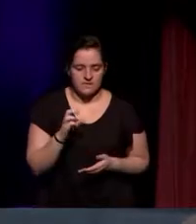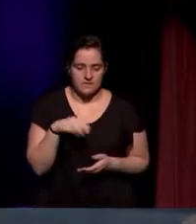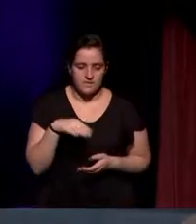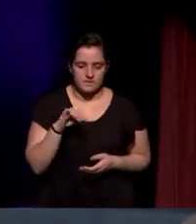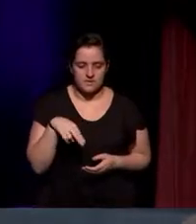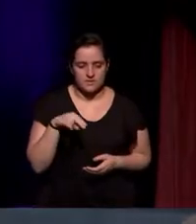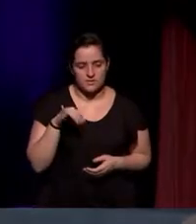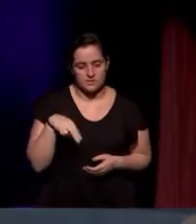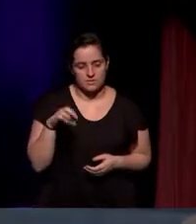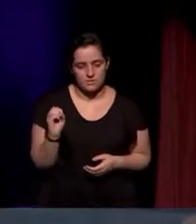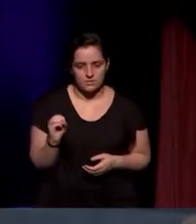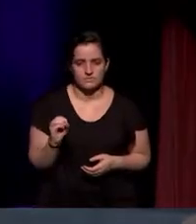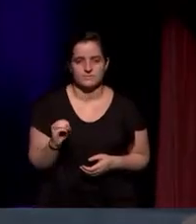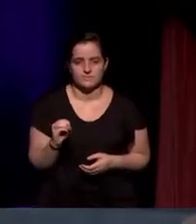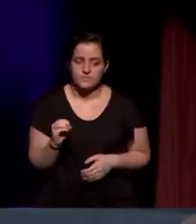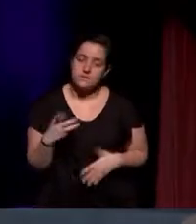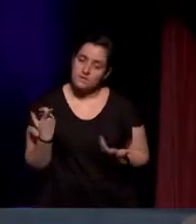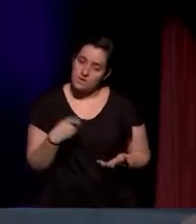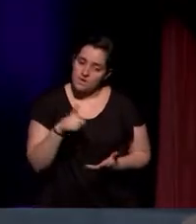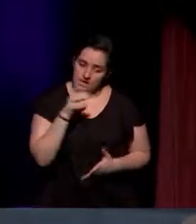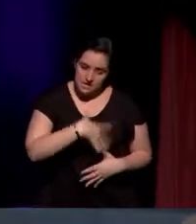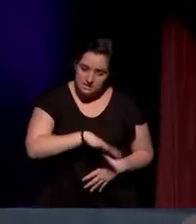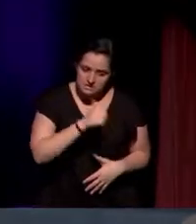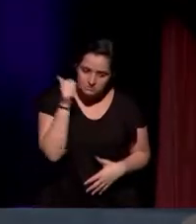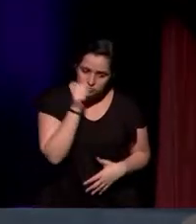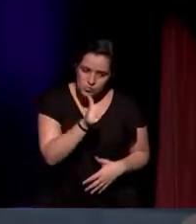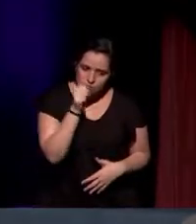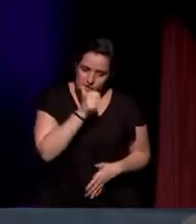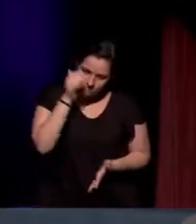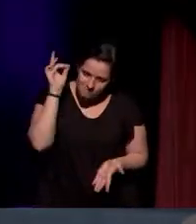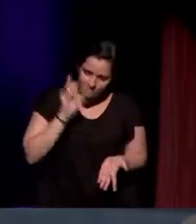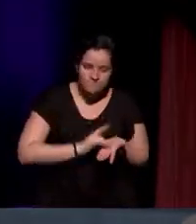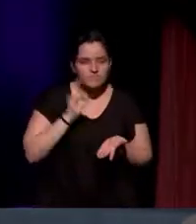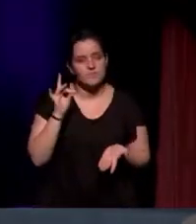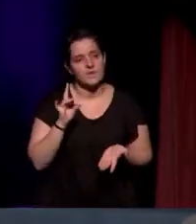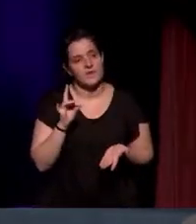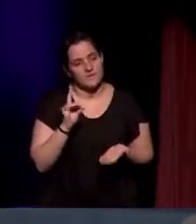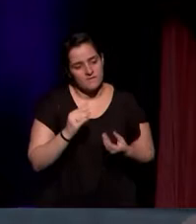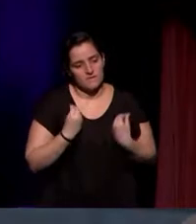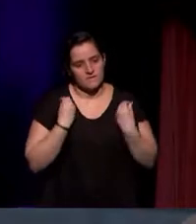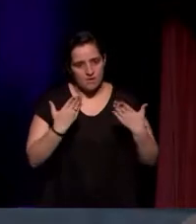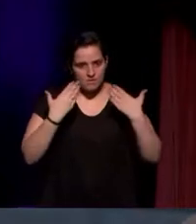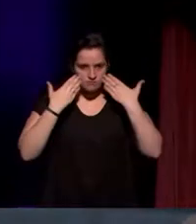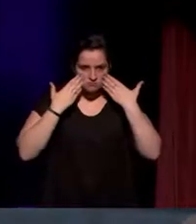so are these women that in fact will make